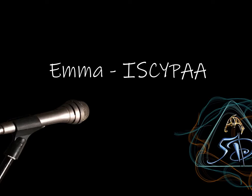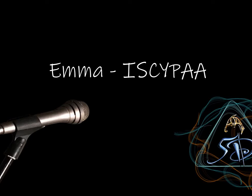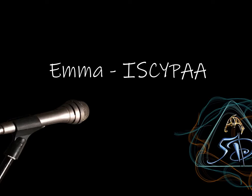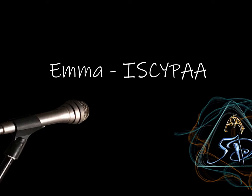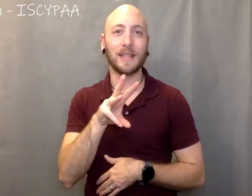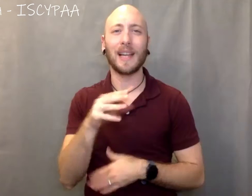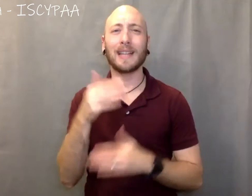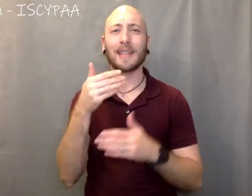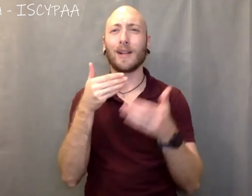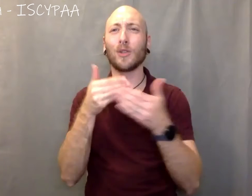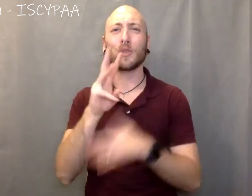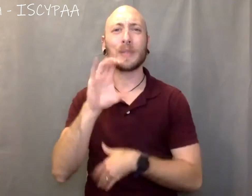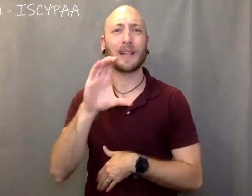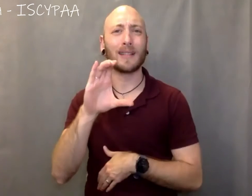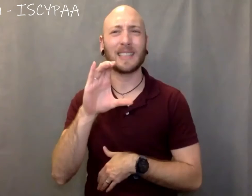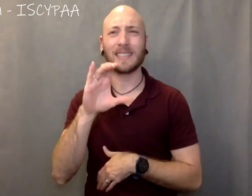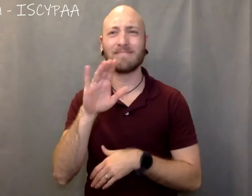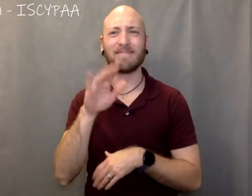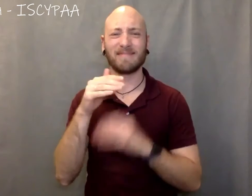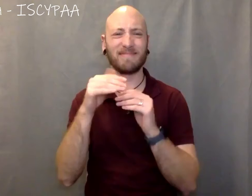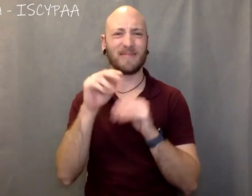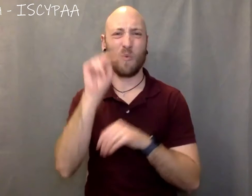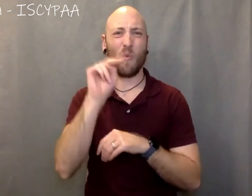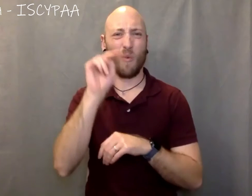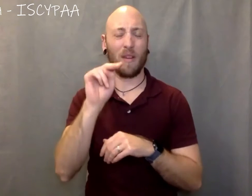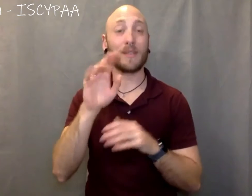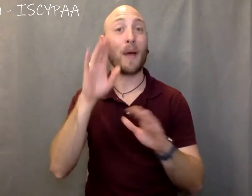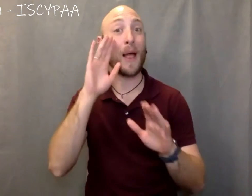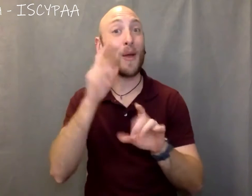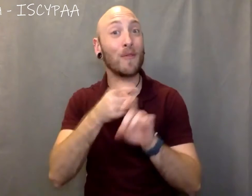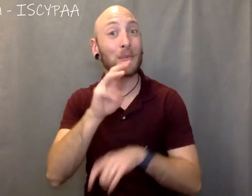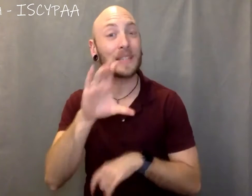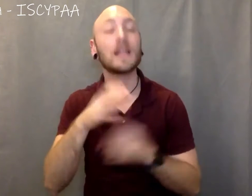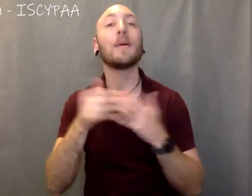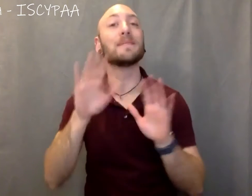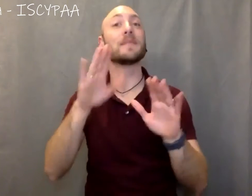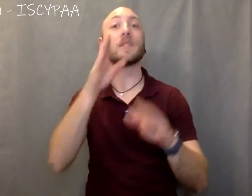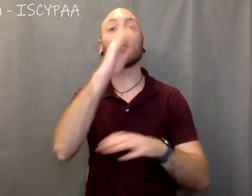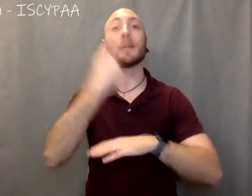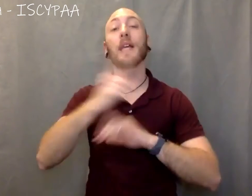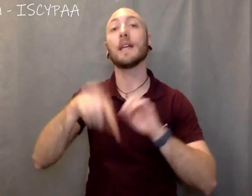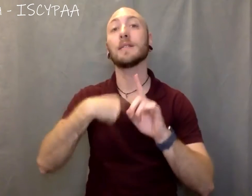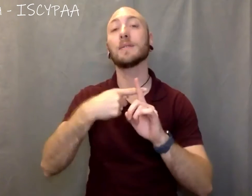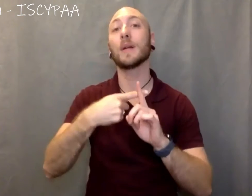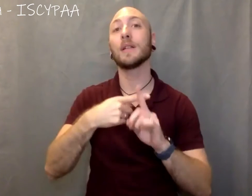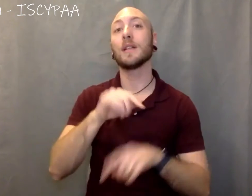border so anybody from Wisconsin Hey, my sobriety date is November 26th 2013 I just celebrated